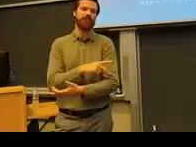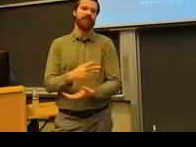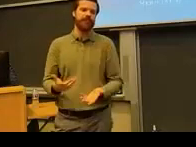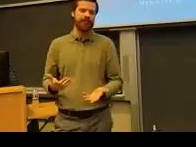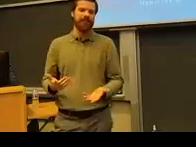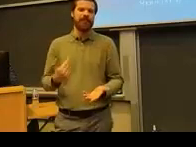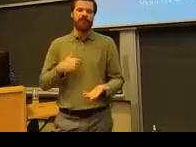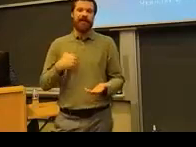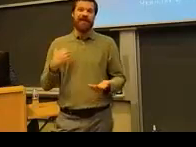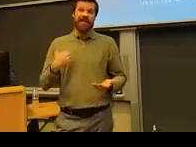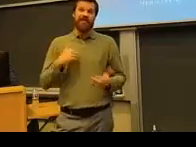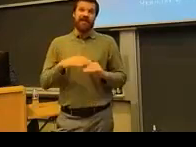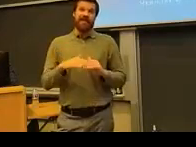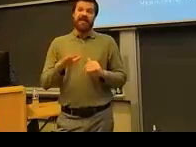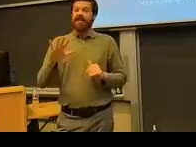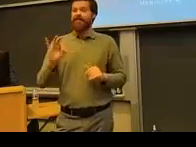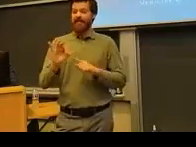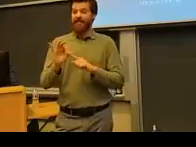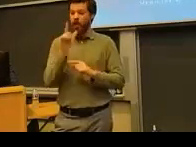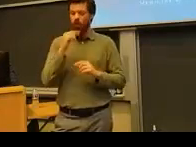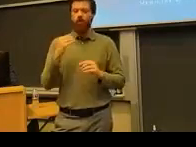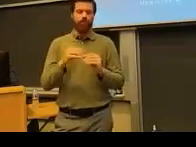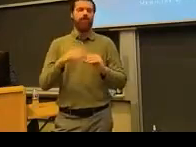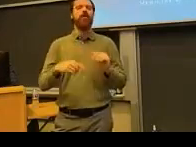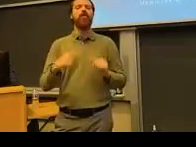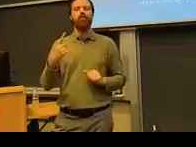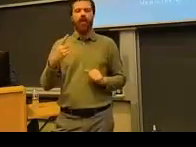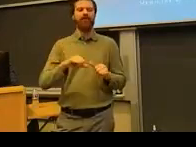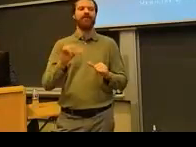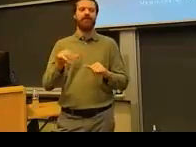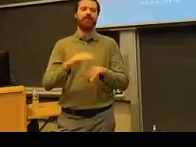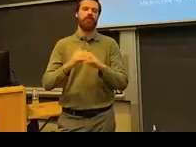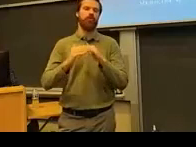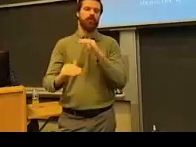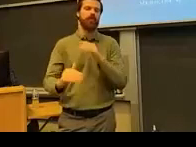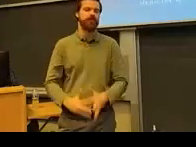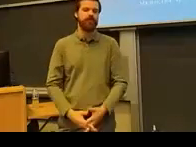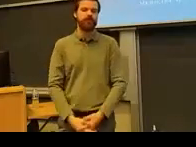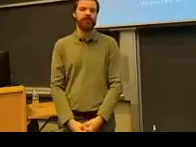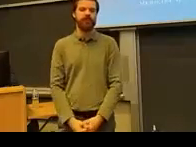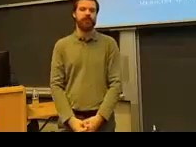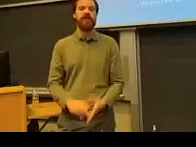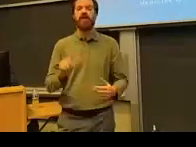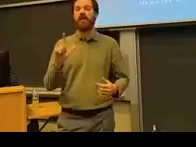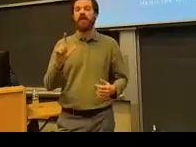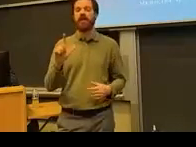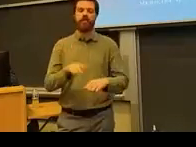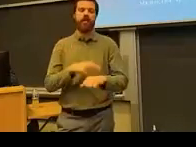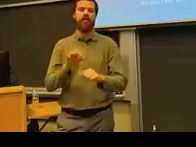at least 59 of those who've had more than one stay on the unit our length of stay is long that's good